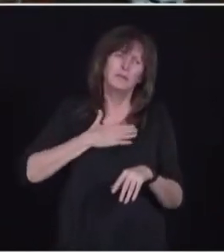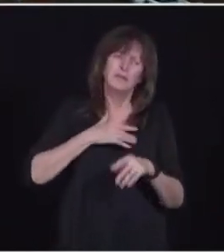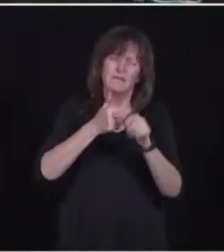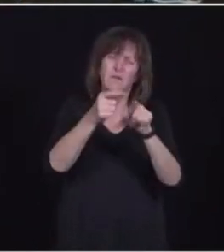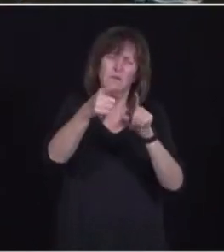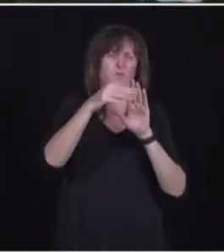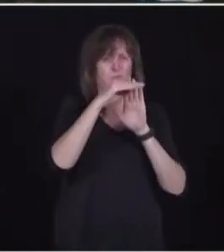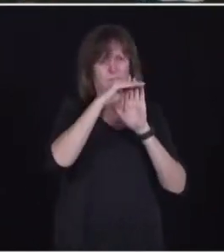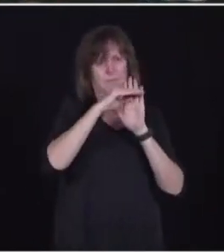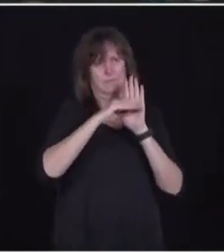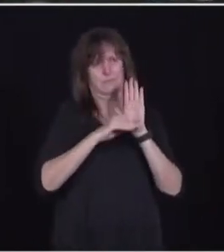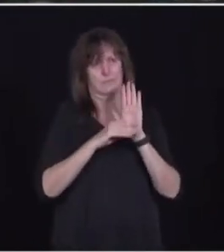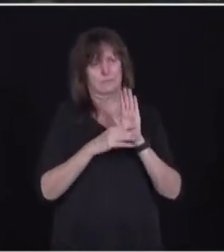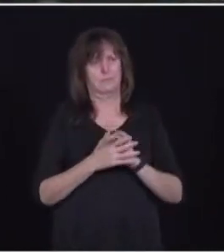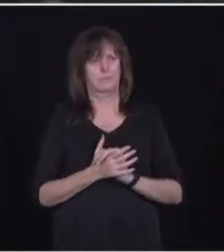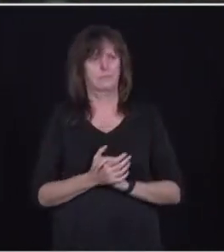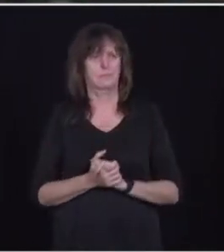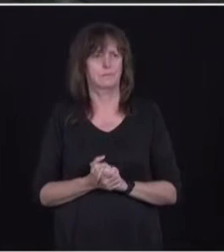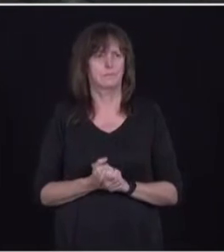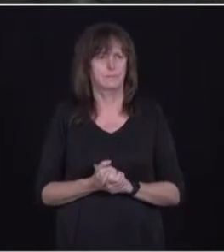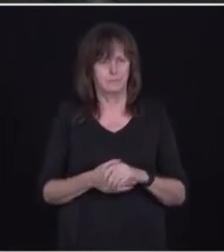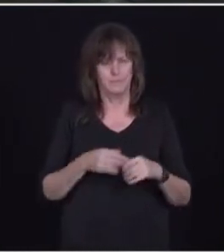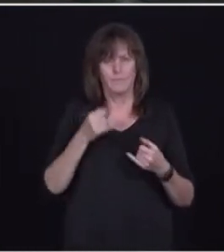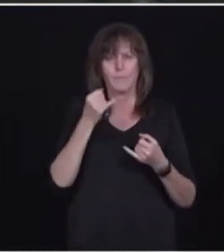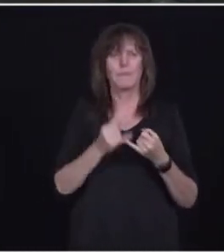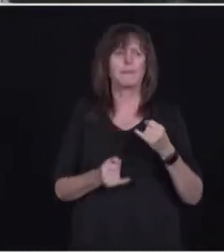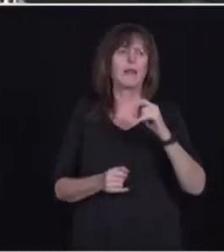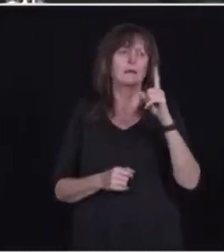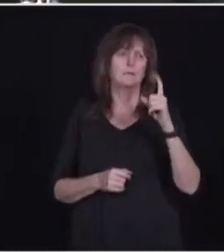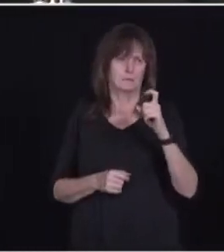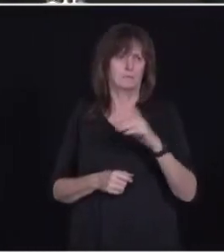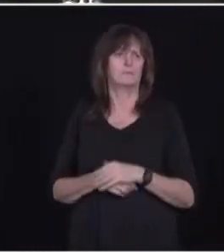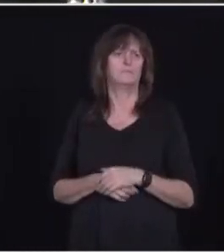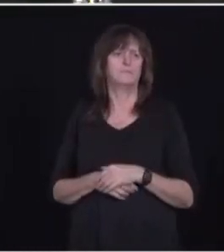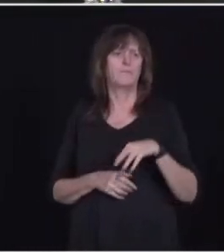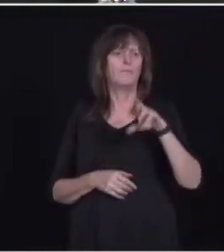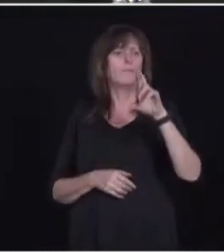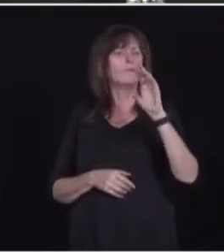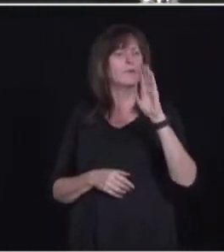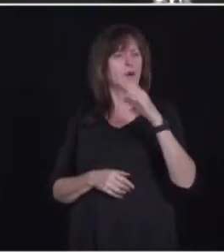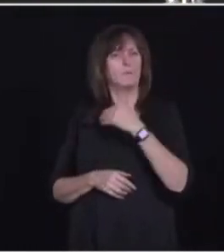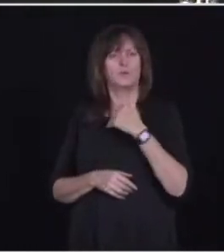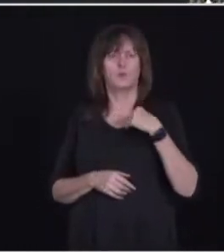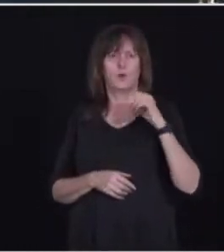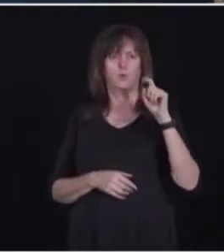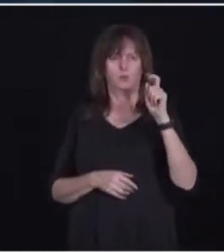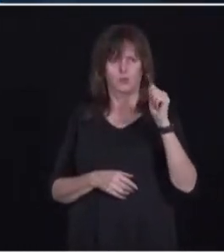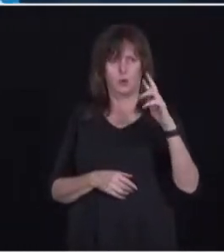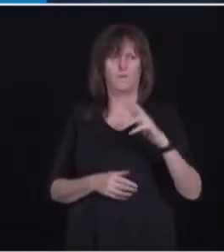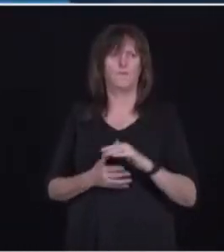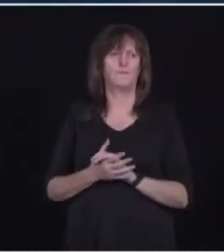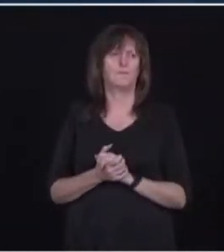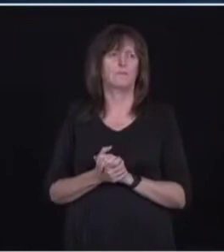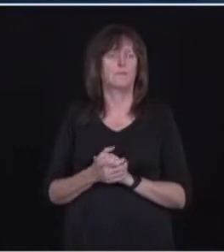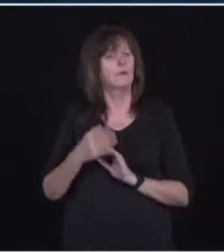new normal is, again at that point. So please continue to follow the rules. Last question. Rob Ferguson at Toronto Star.